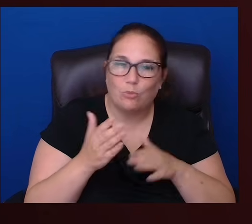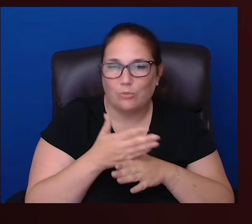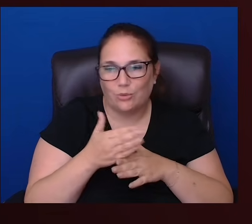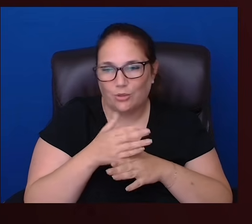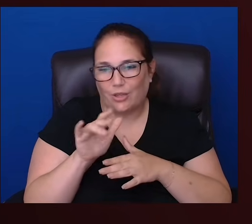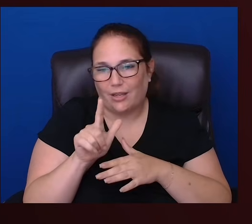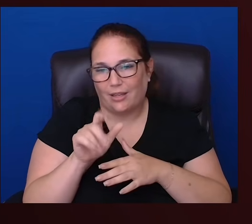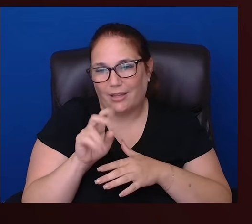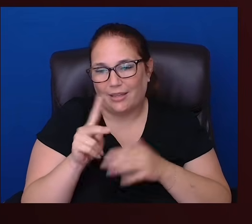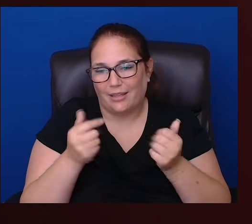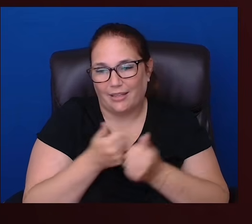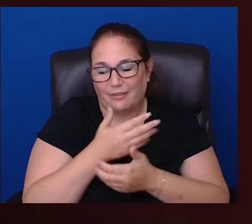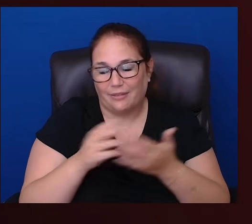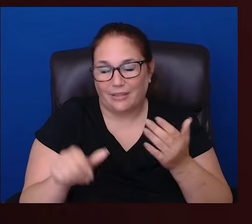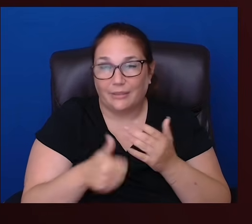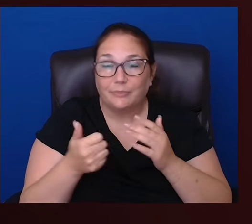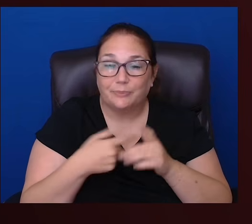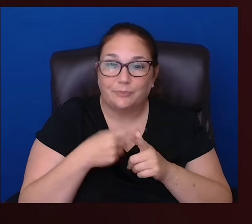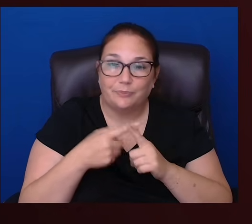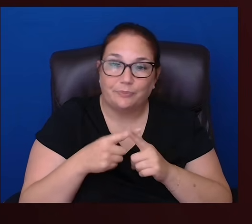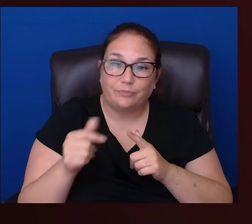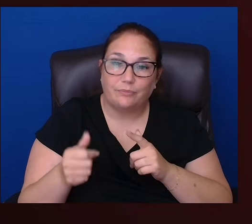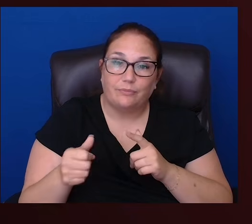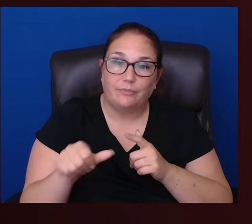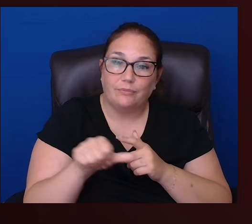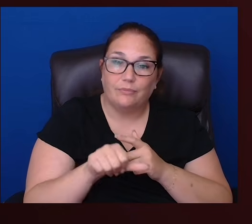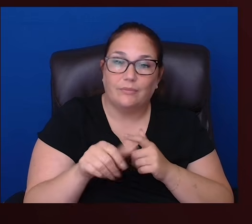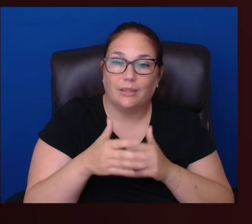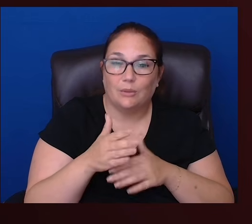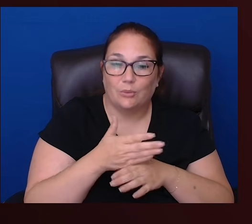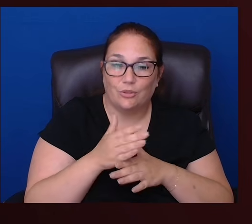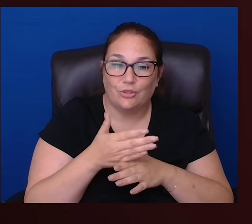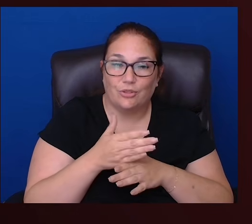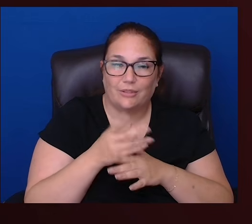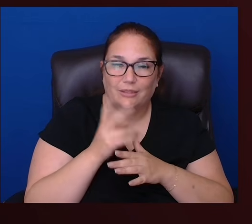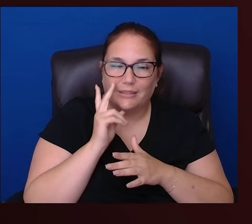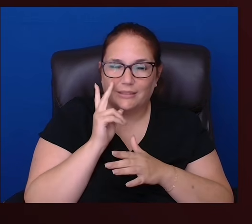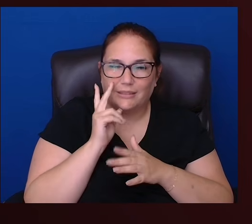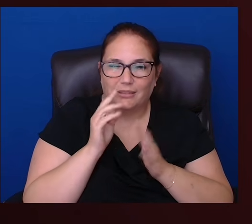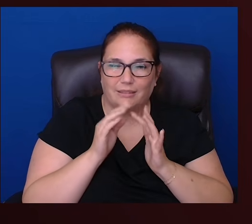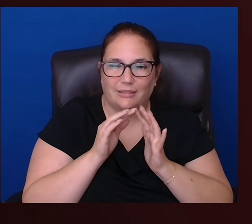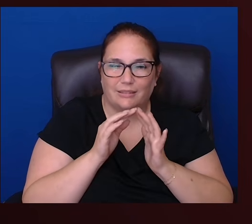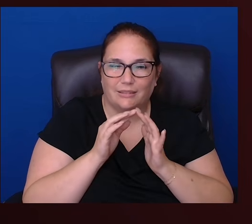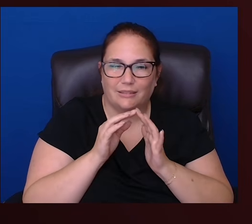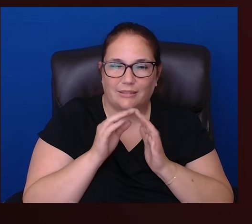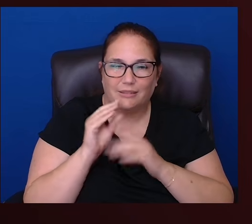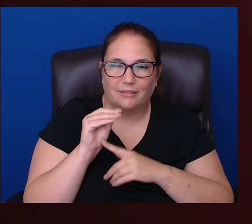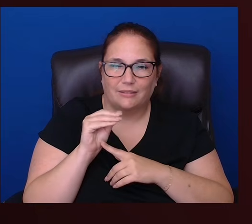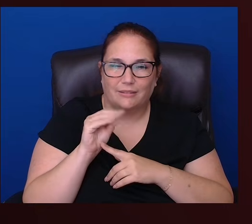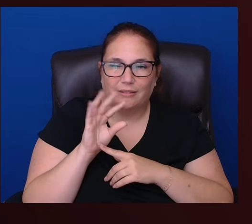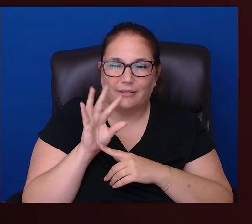And then the other thing I want to share, let's see, you got someone taking a photo, someone -- great.